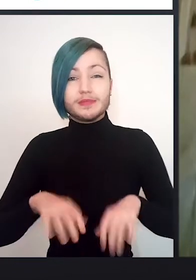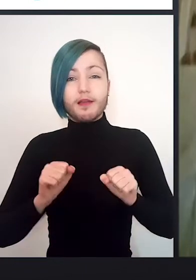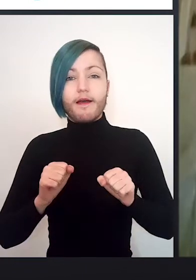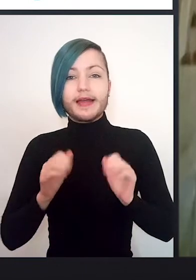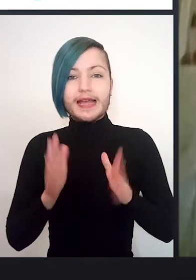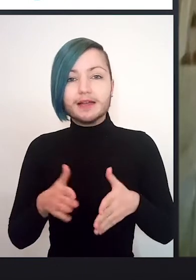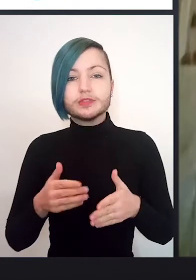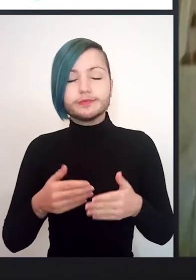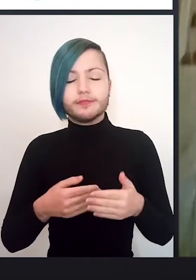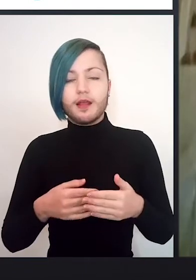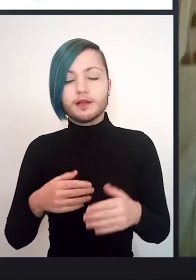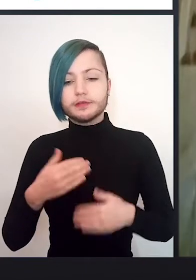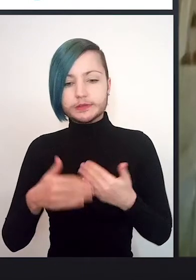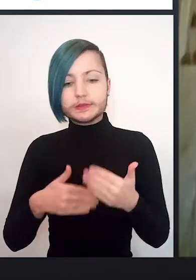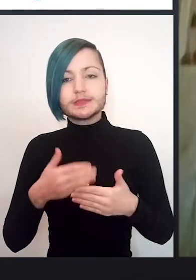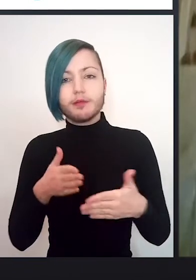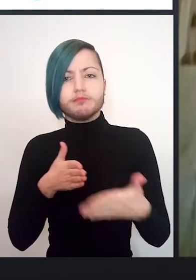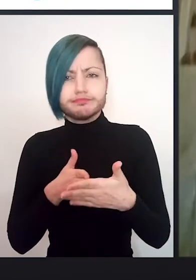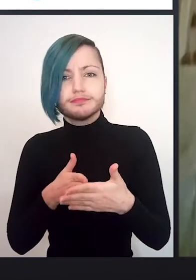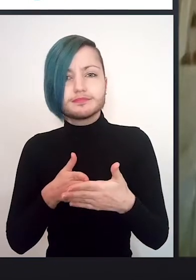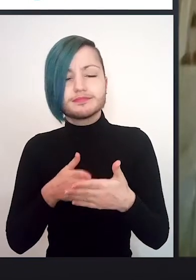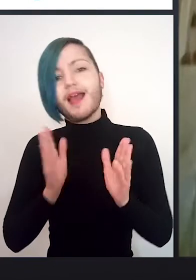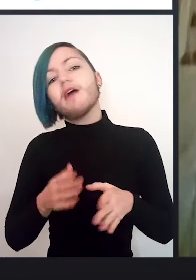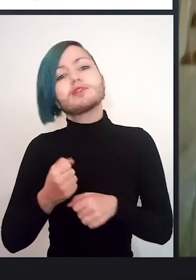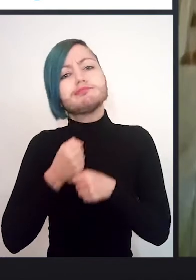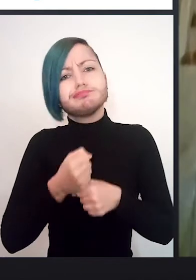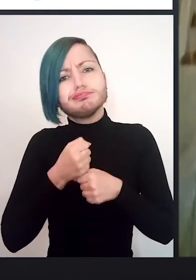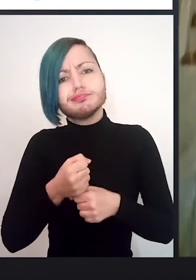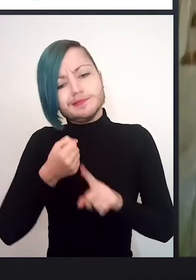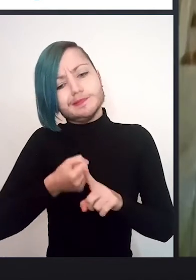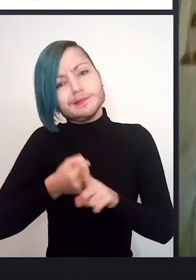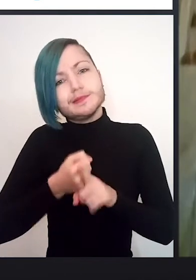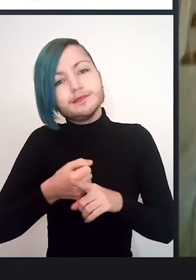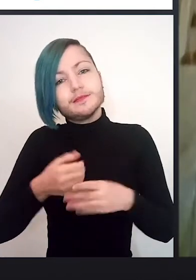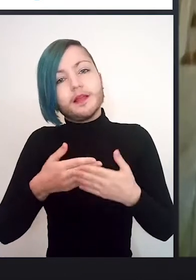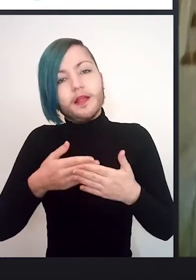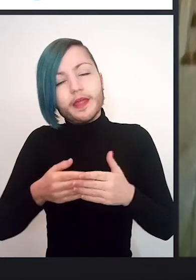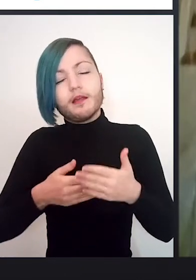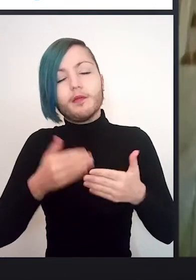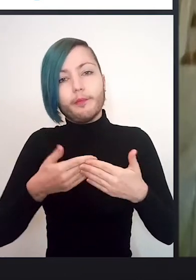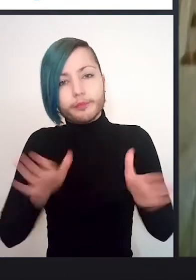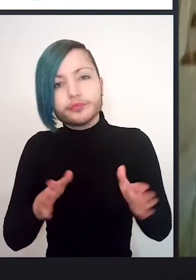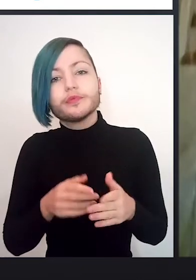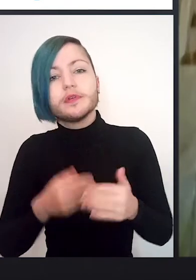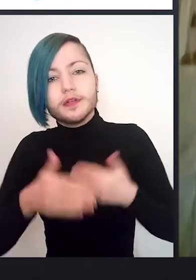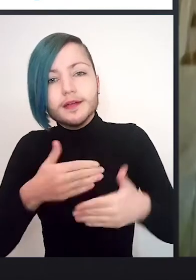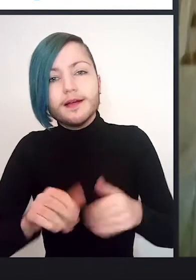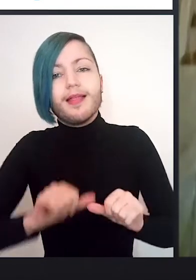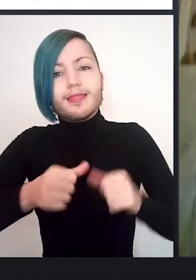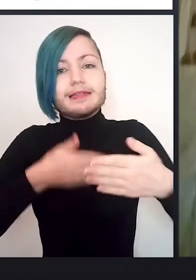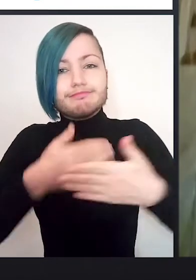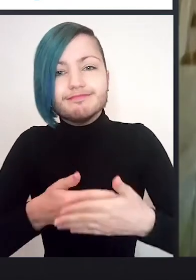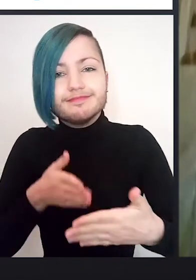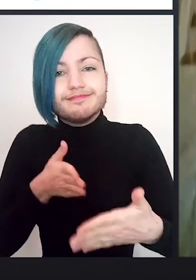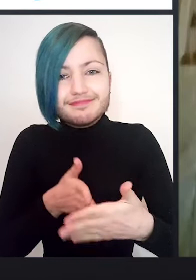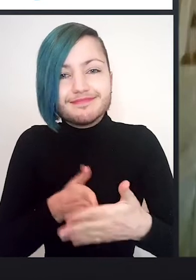to kind of lobby and campaign my way through it to get past the barriers that I encountered.